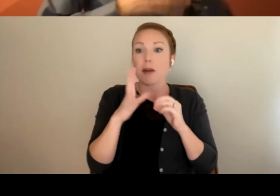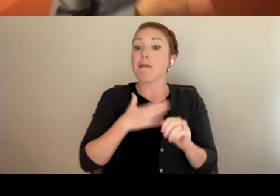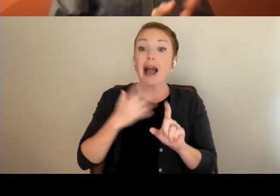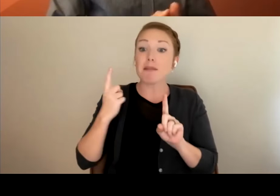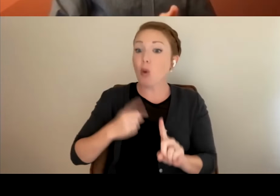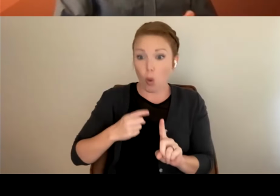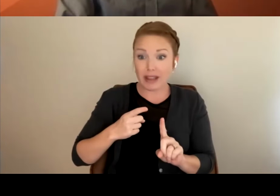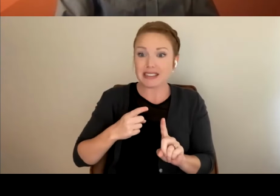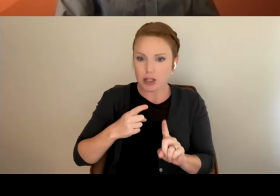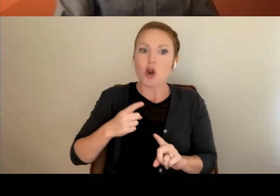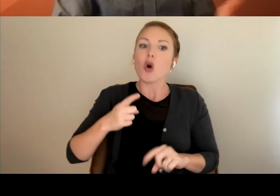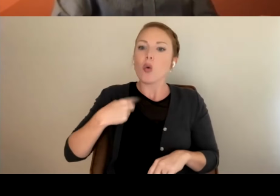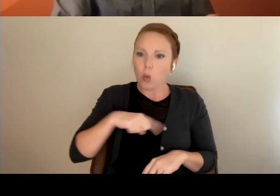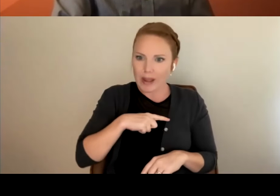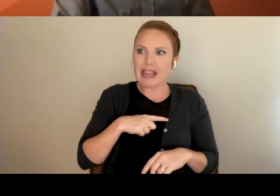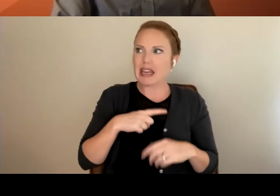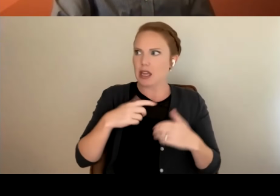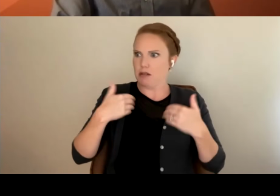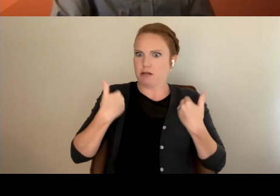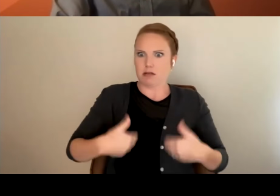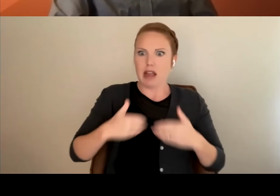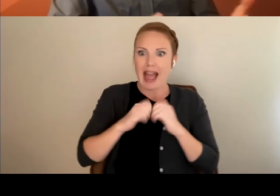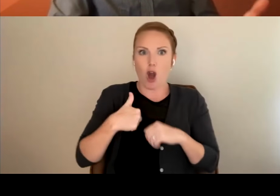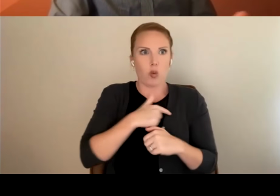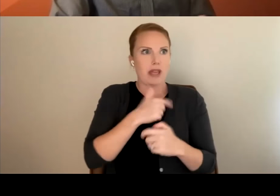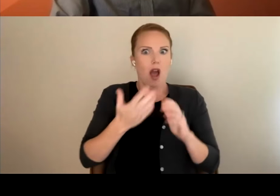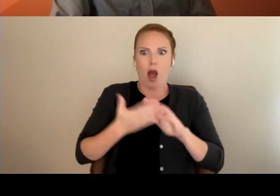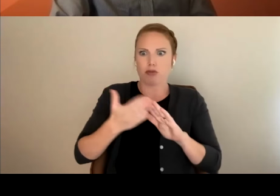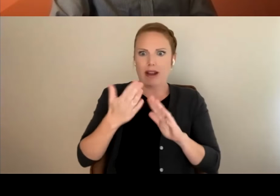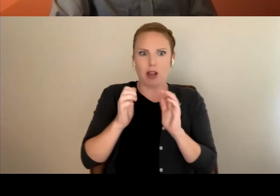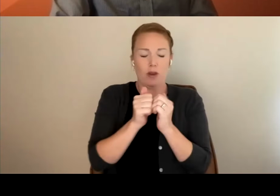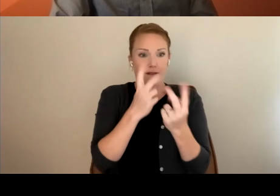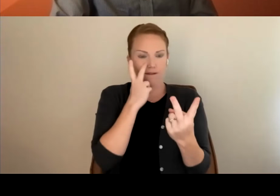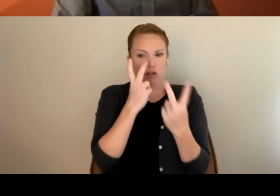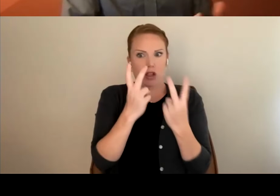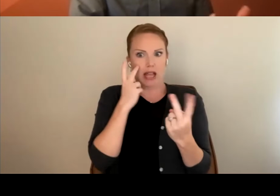we have a natural way of operating when we're trying to visualize data and it's... whenever